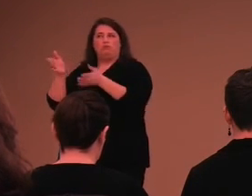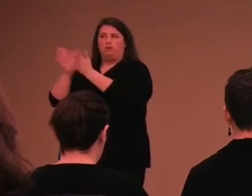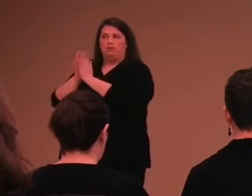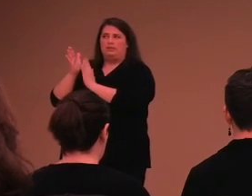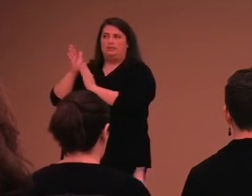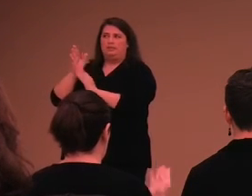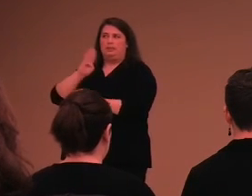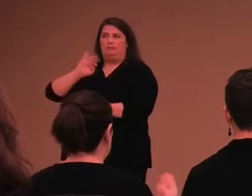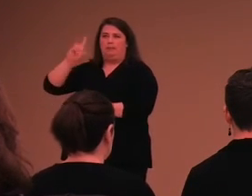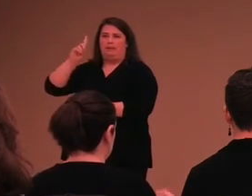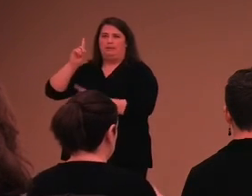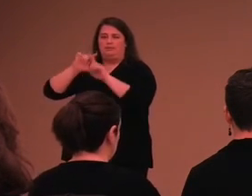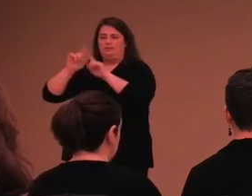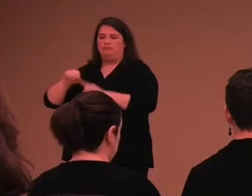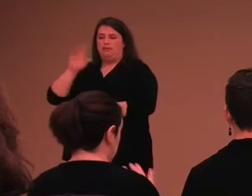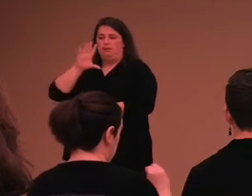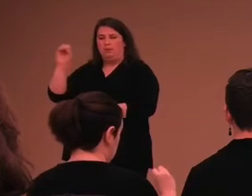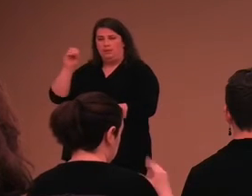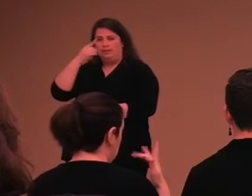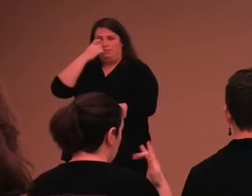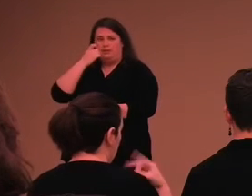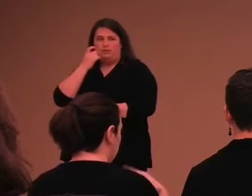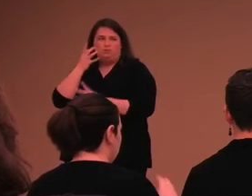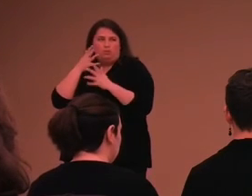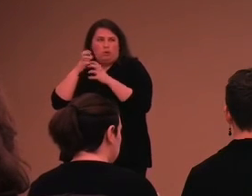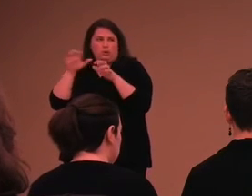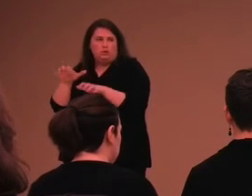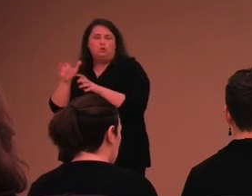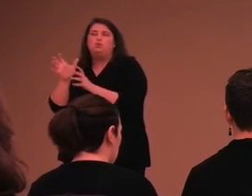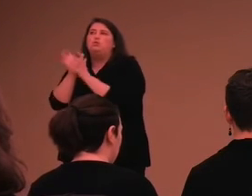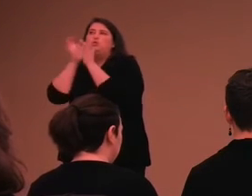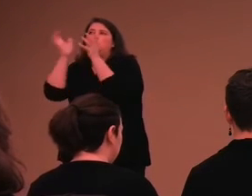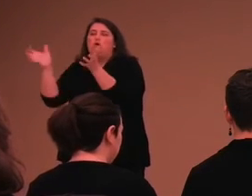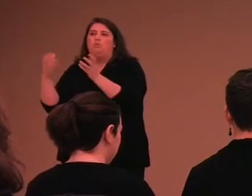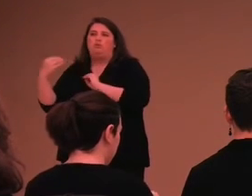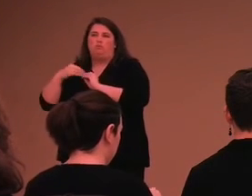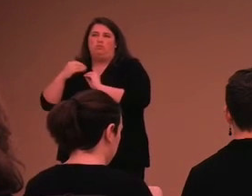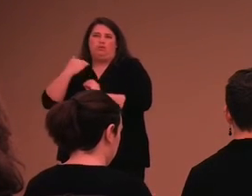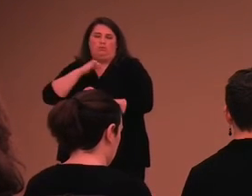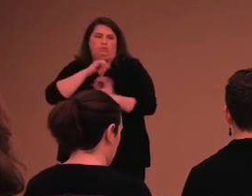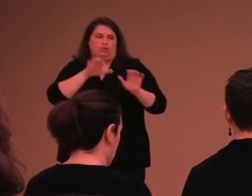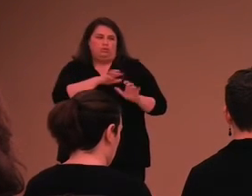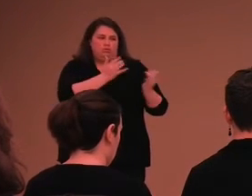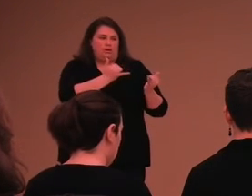Different companies because we want to do so much more than we're currently doing and our staff does not